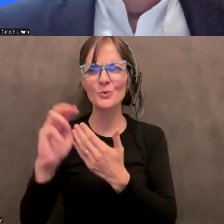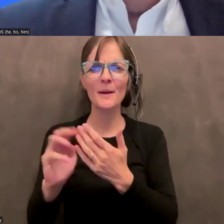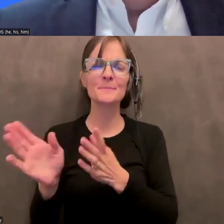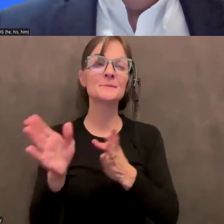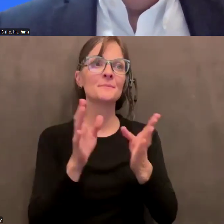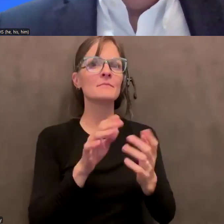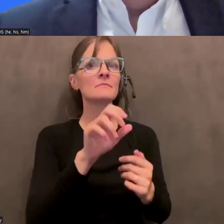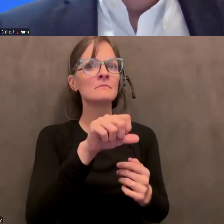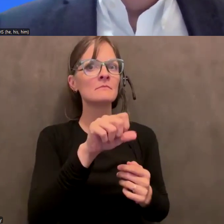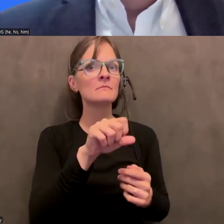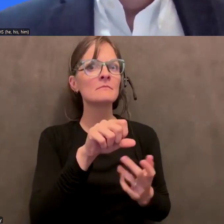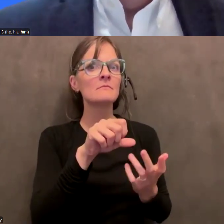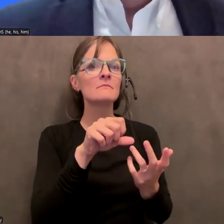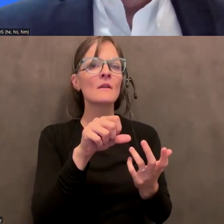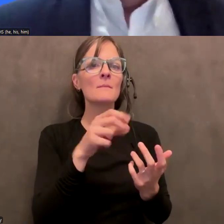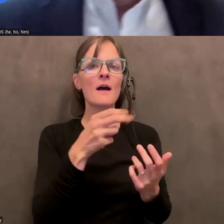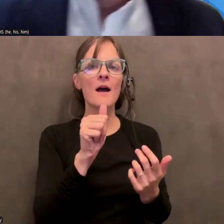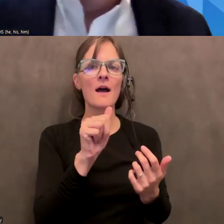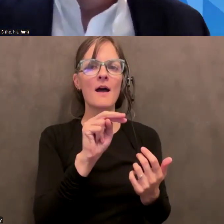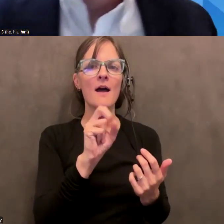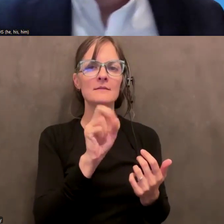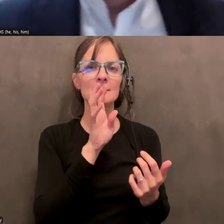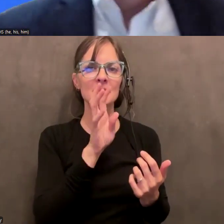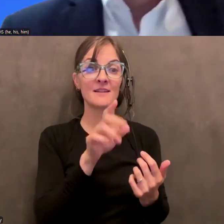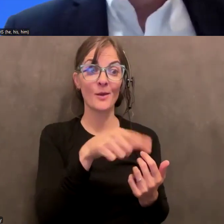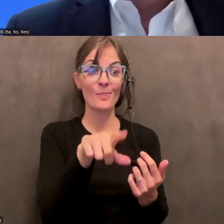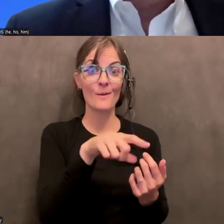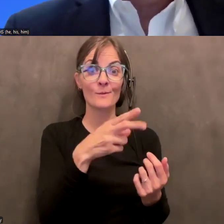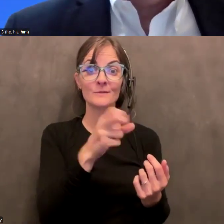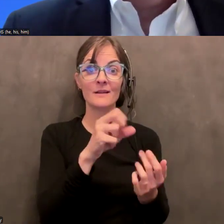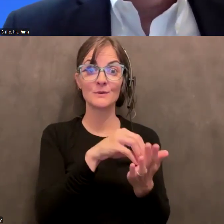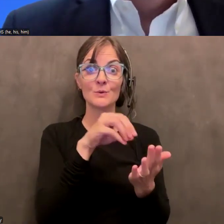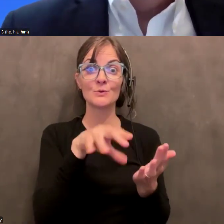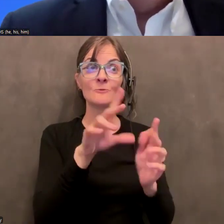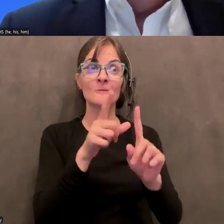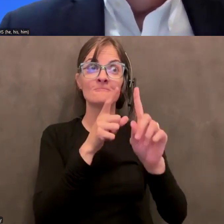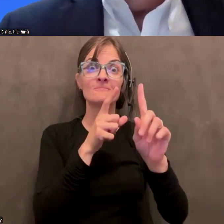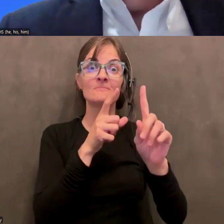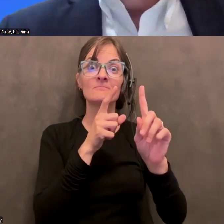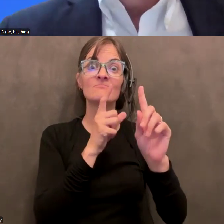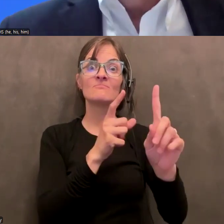almost all of them have aspirations to go on to college, university,